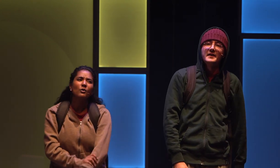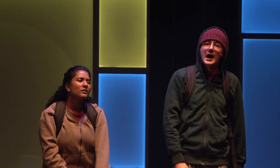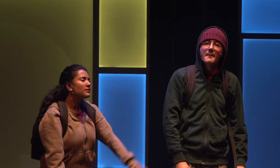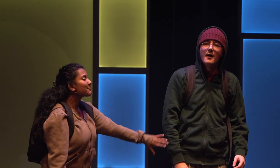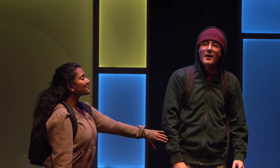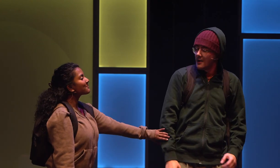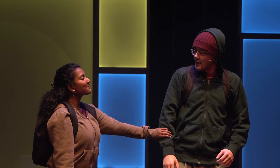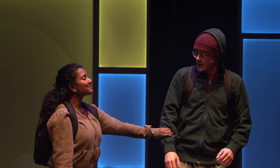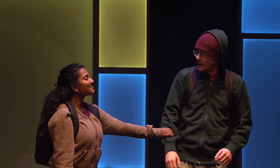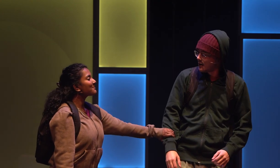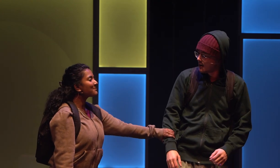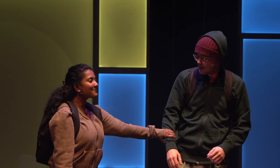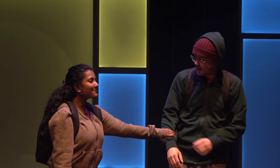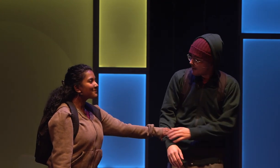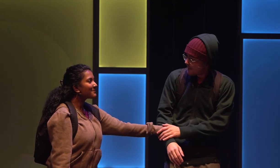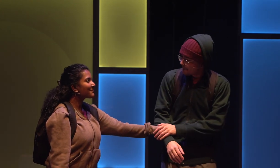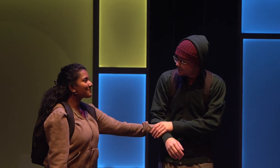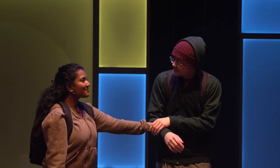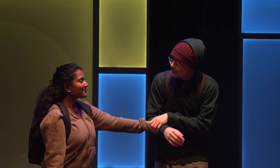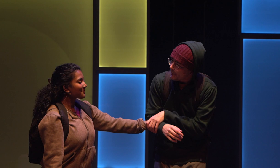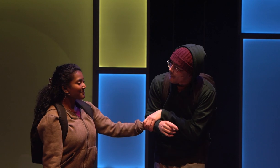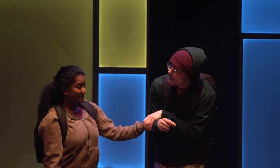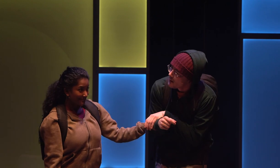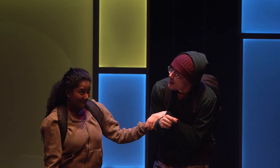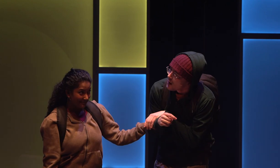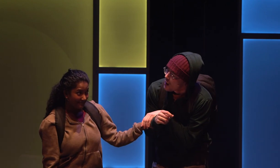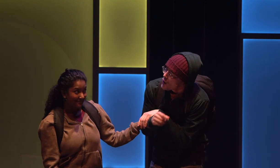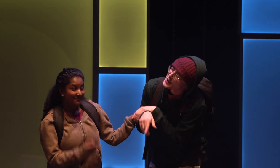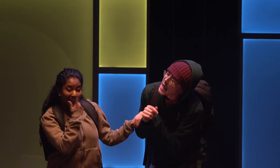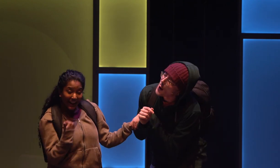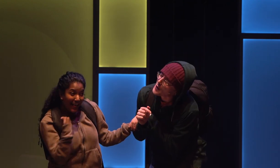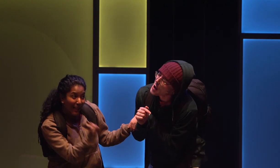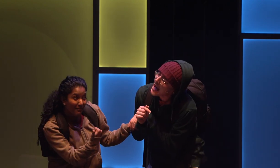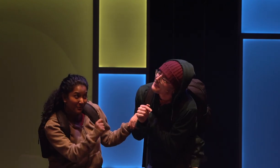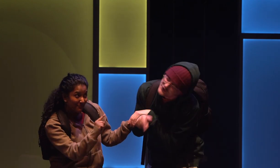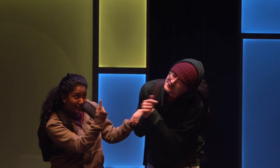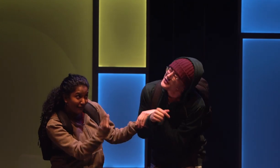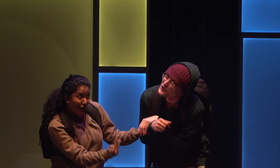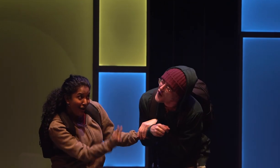arm. 'Can I help you babs? Is it your